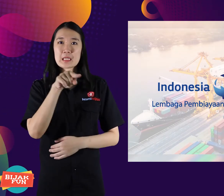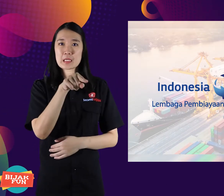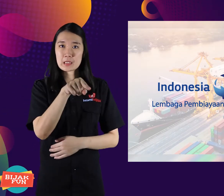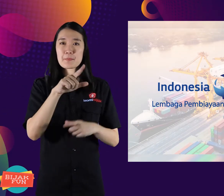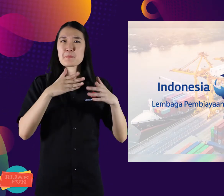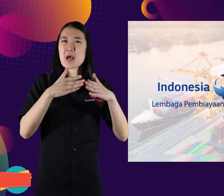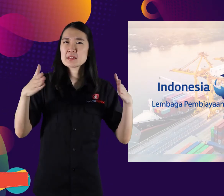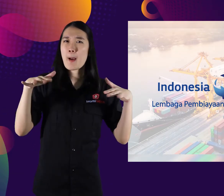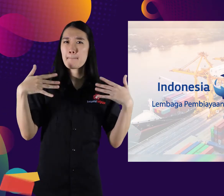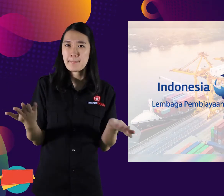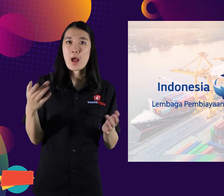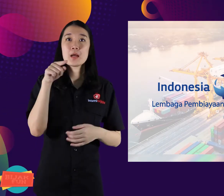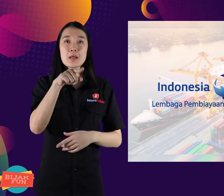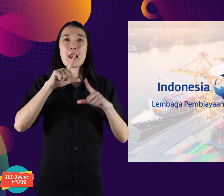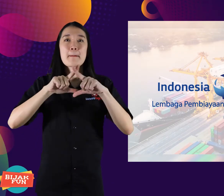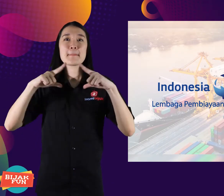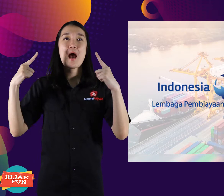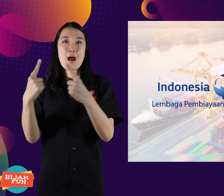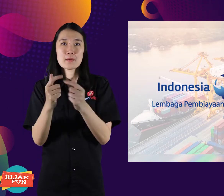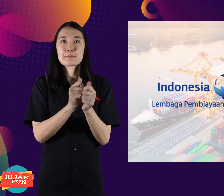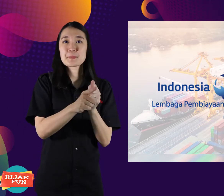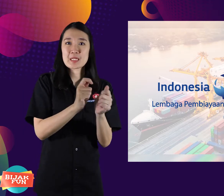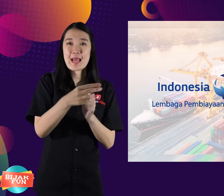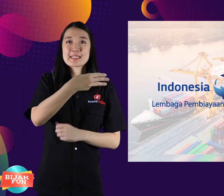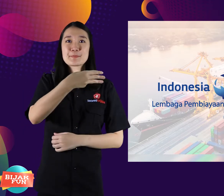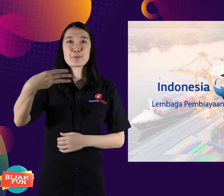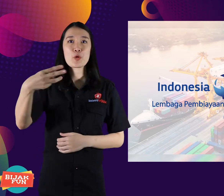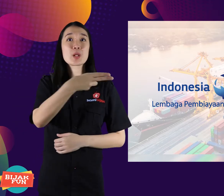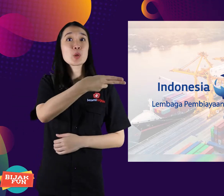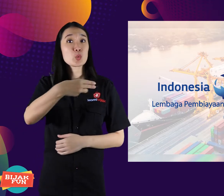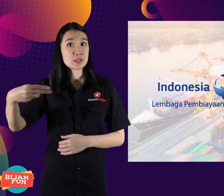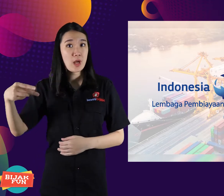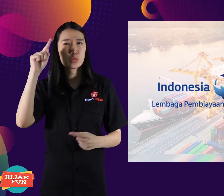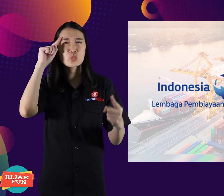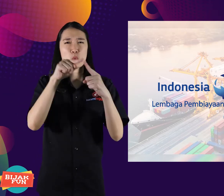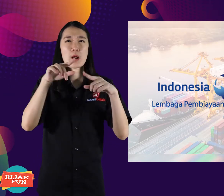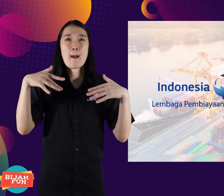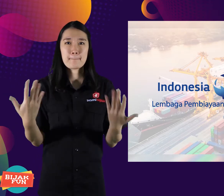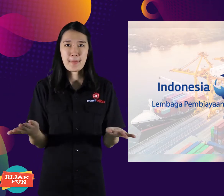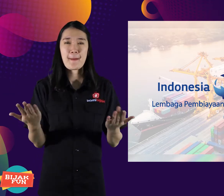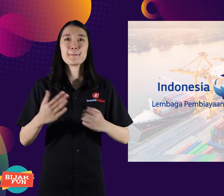LPEI That stands for Indonesian Export Financing Agency. What is it for?